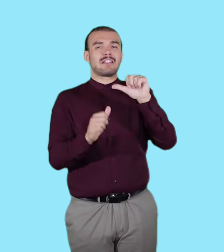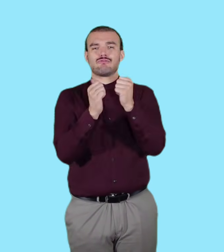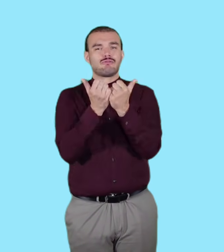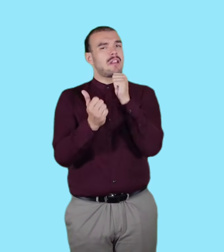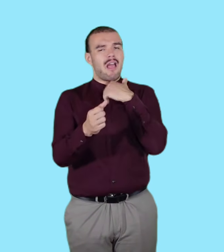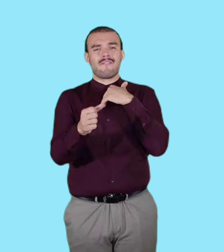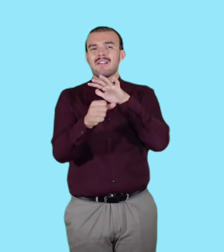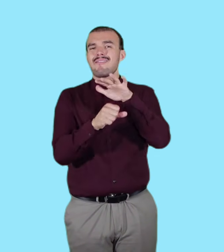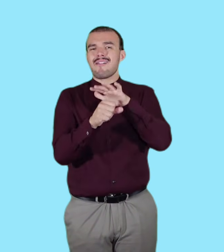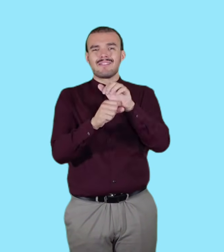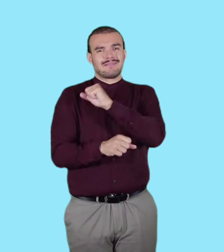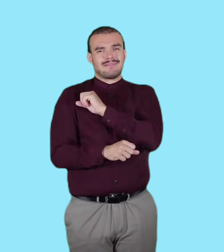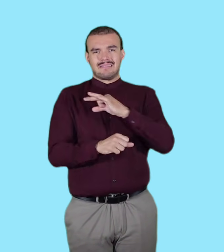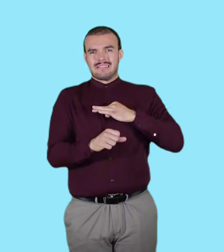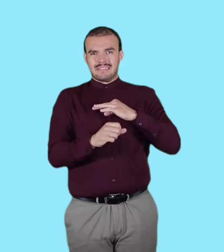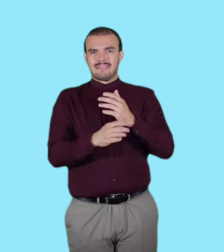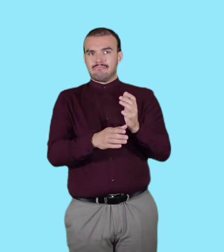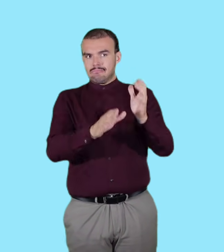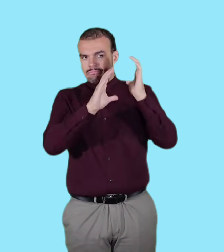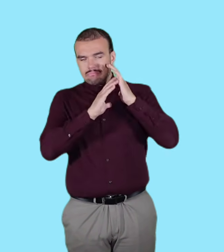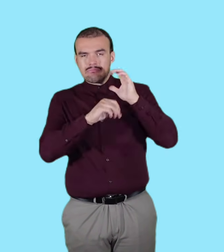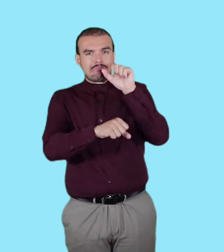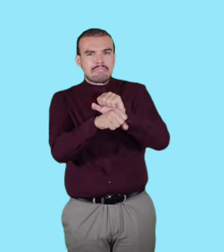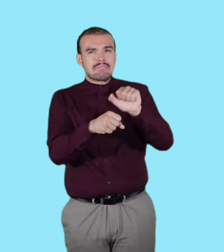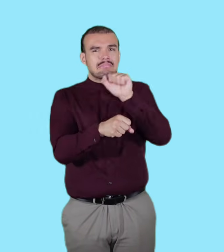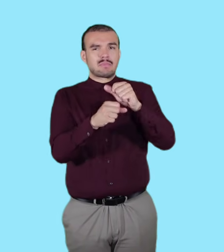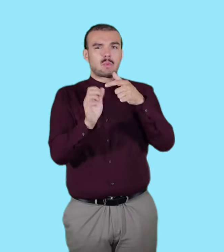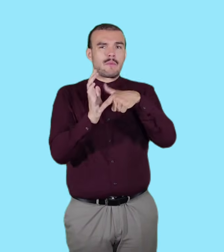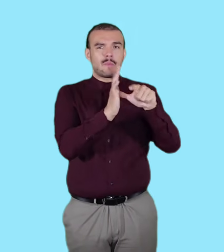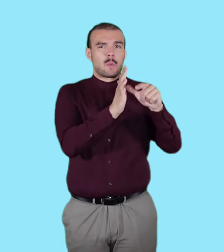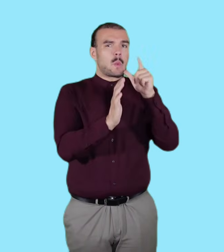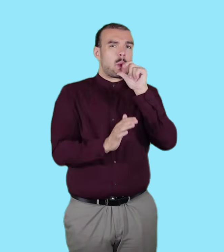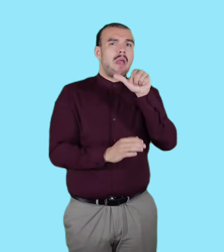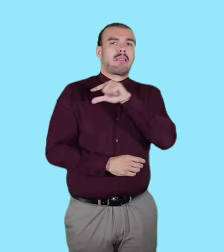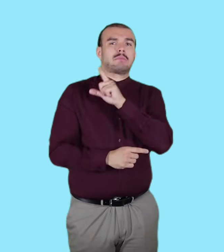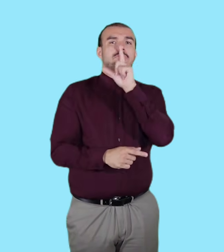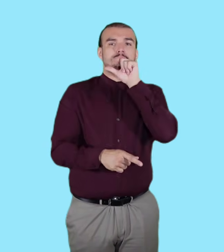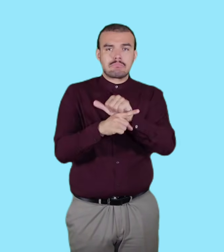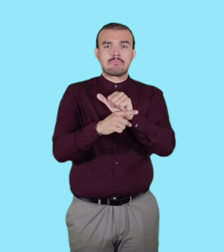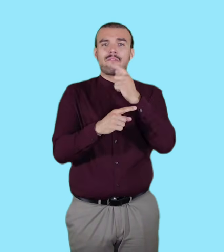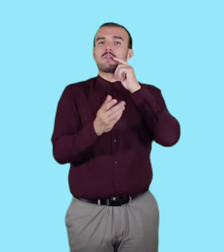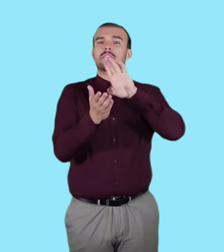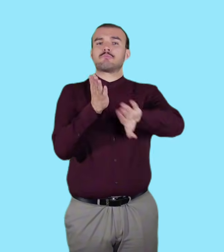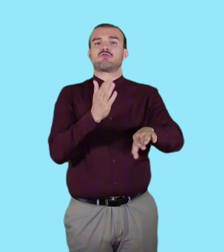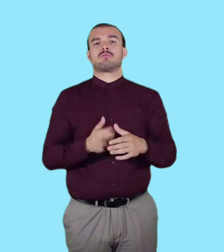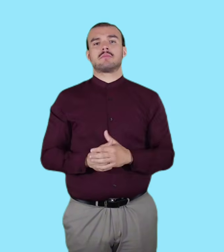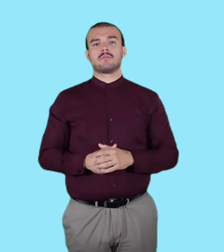to handle the enormous task of reviewing who is eligible for an exemption.